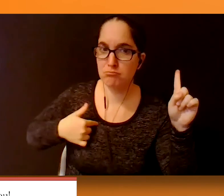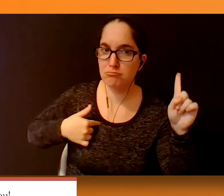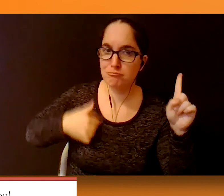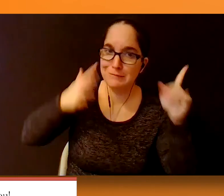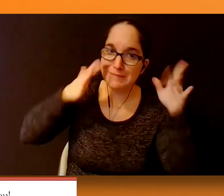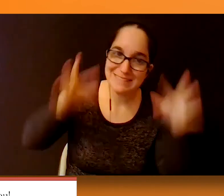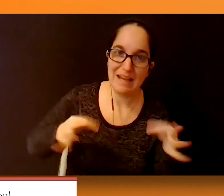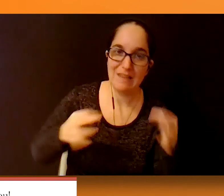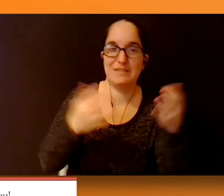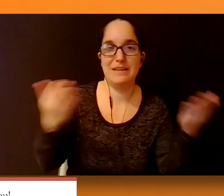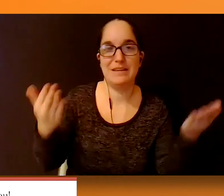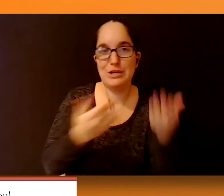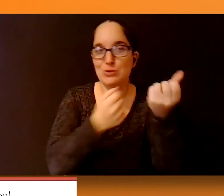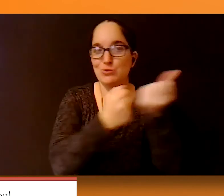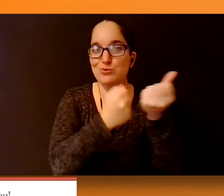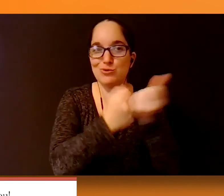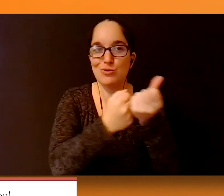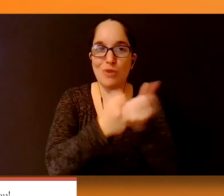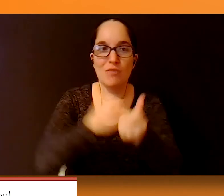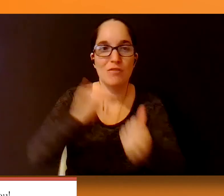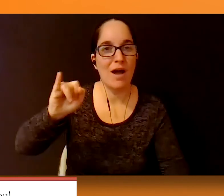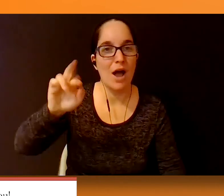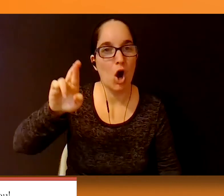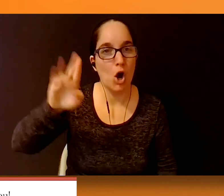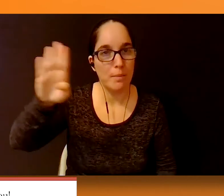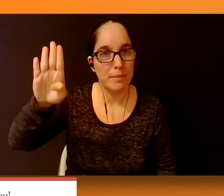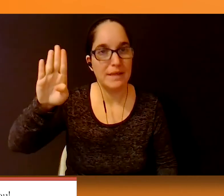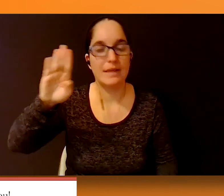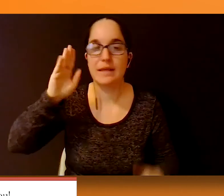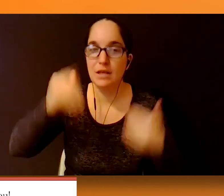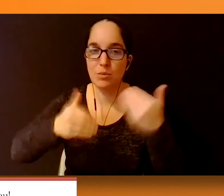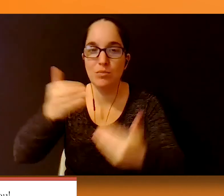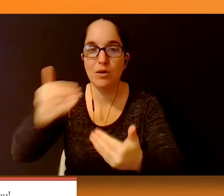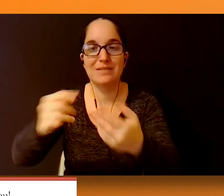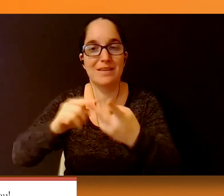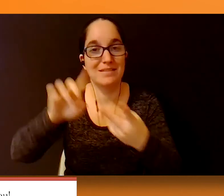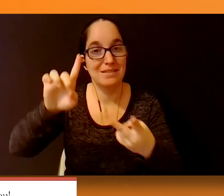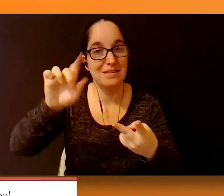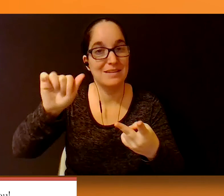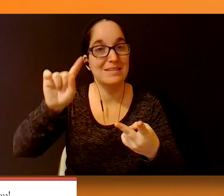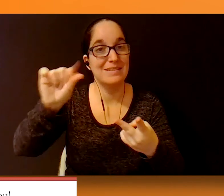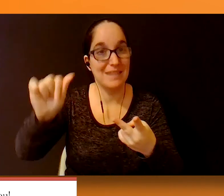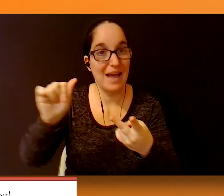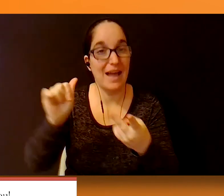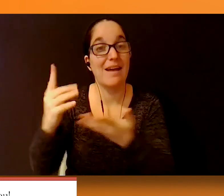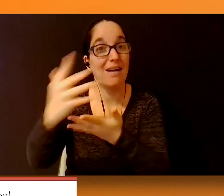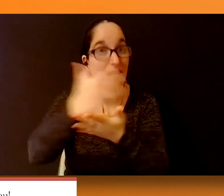We would--we will totally support you. We will help you through the IRB process, data collection,